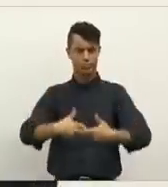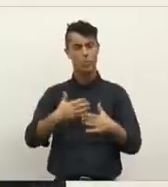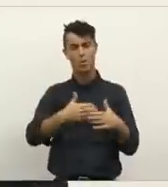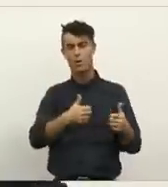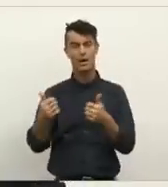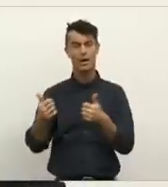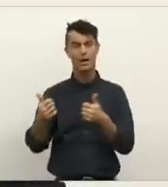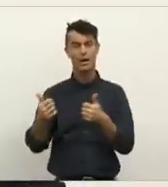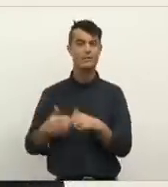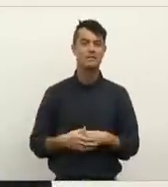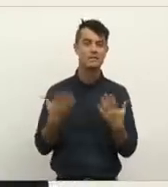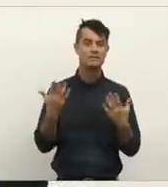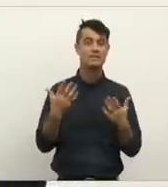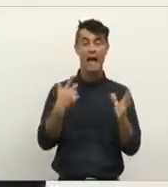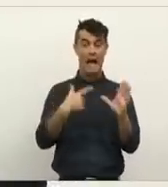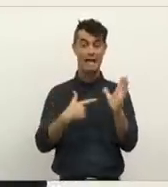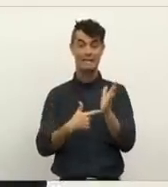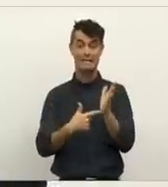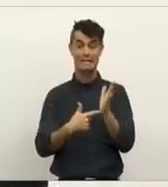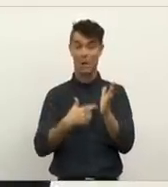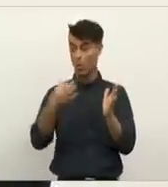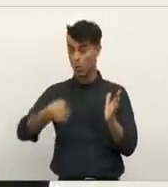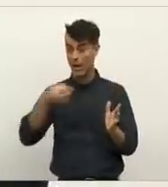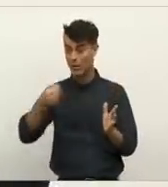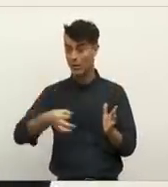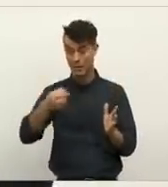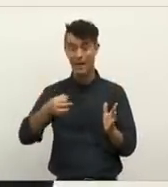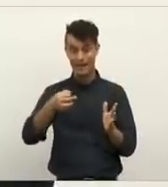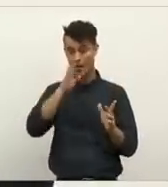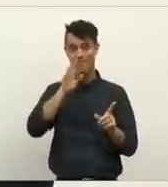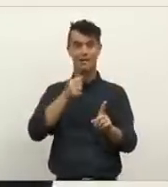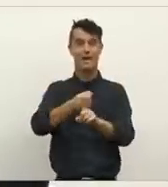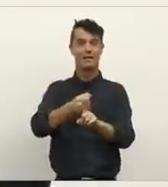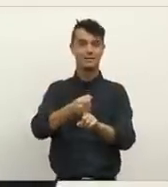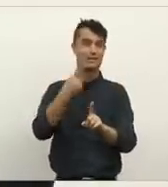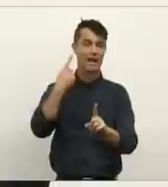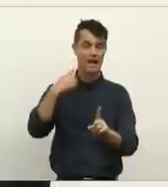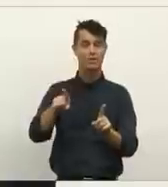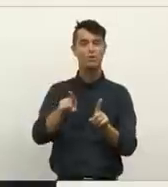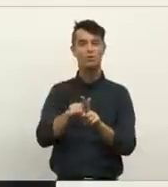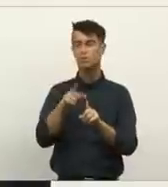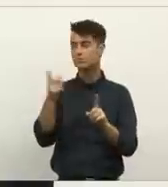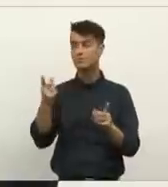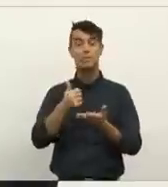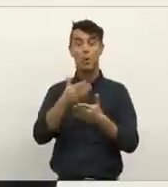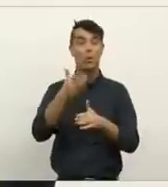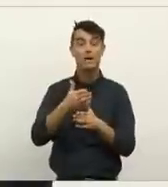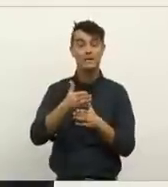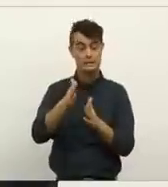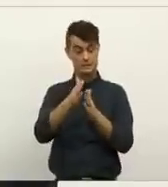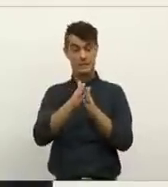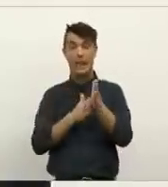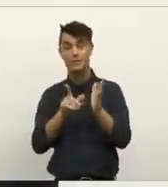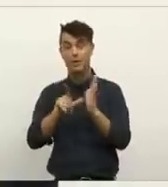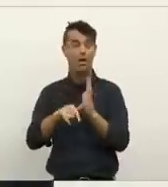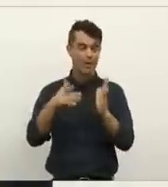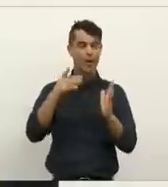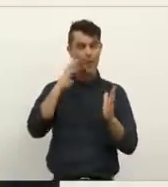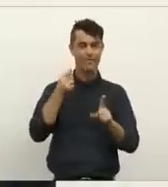then that has other implications, and vice-versa. So I think that's one of the things we're also working hard on building that awareness of timeliness.